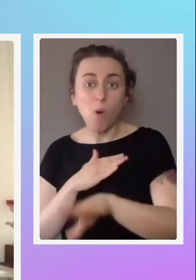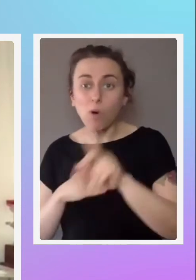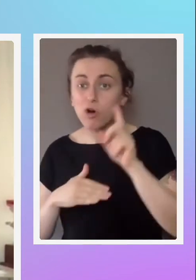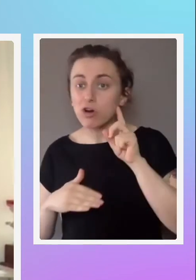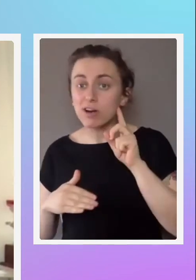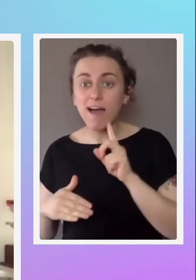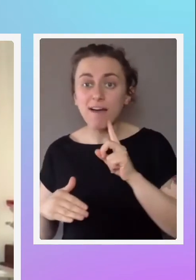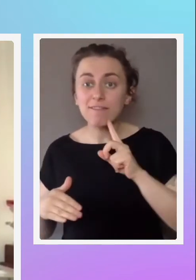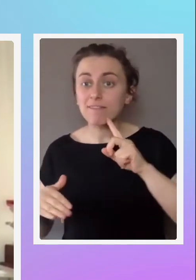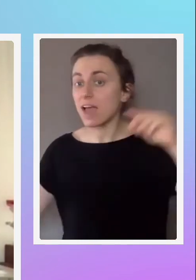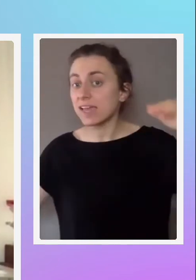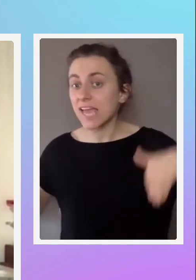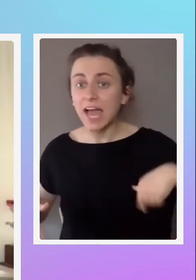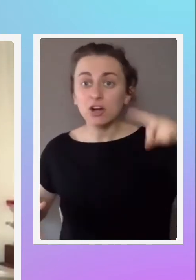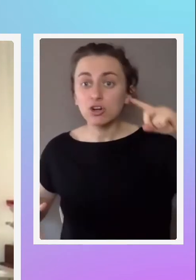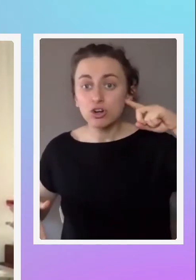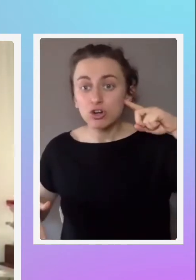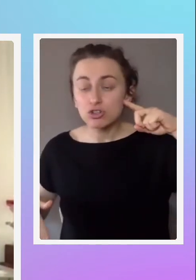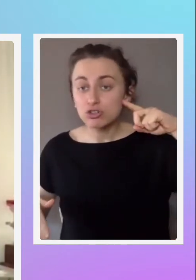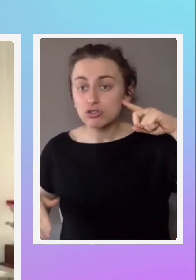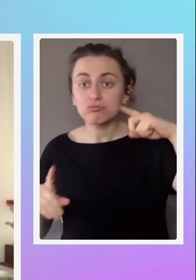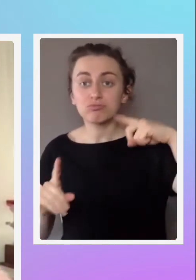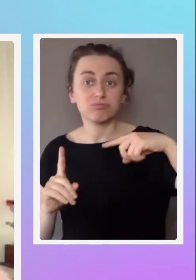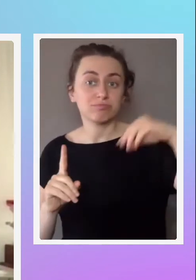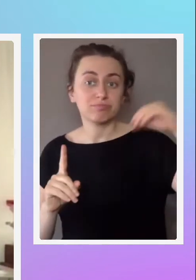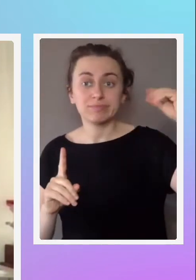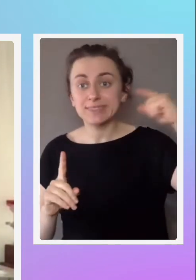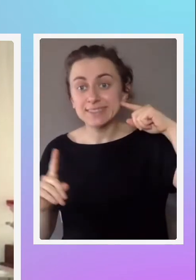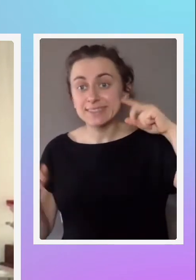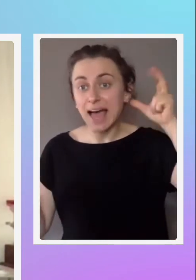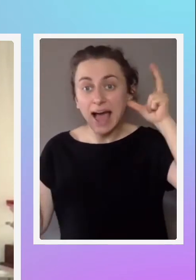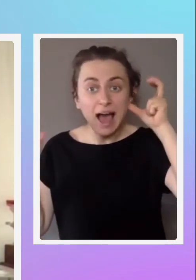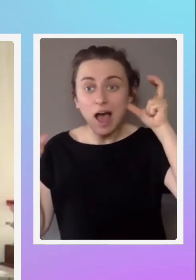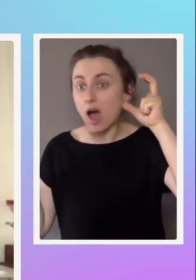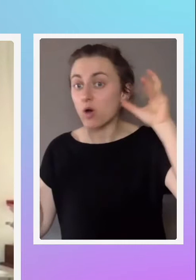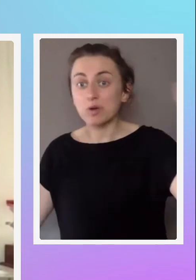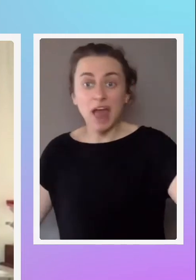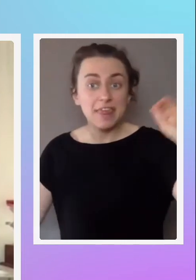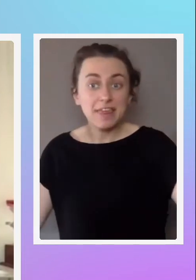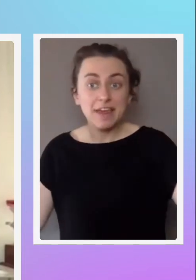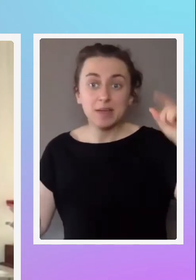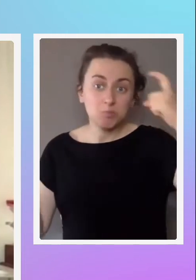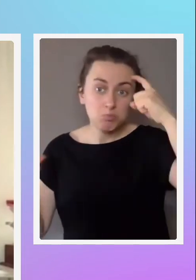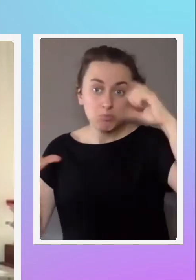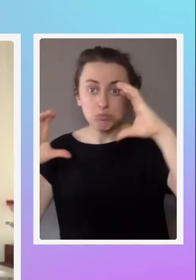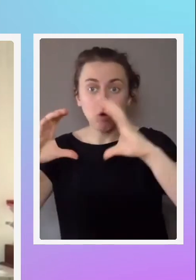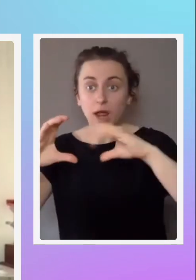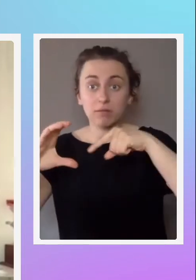the brain has never been exposed to sound and doesn't know what speech sounds like. So Sigrid speech was almost normal